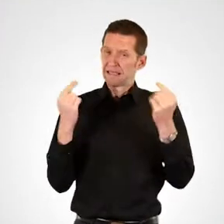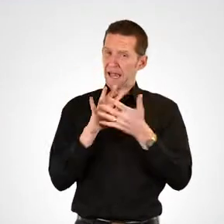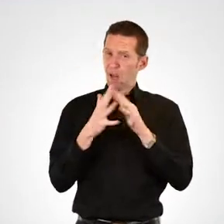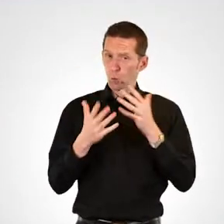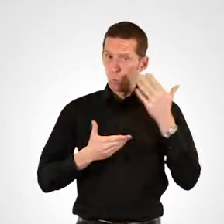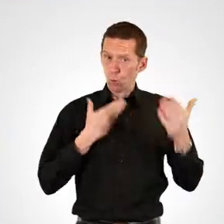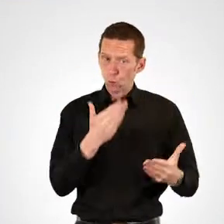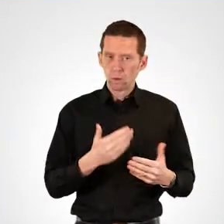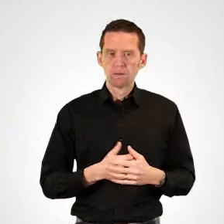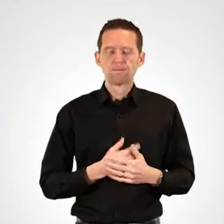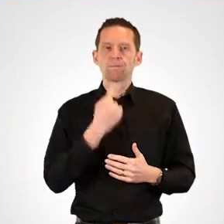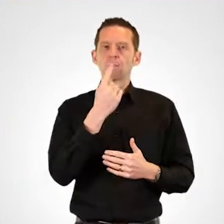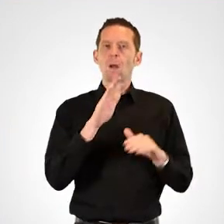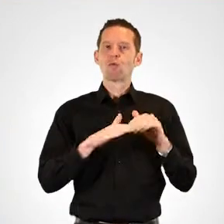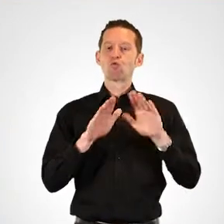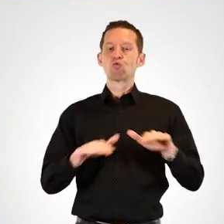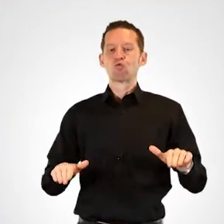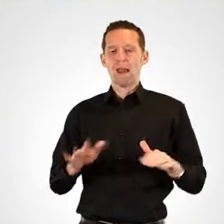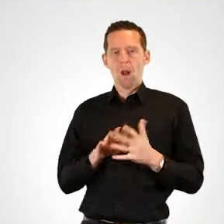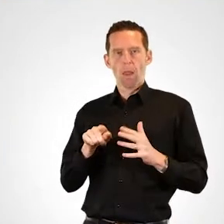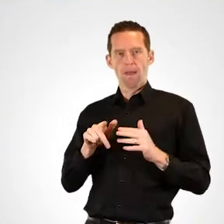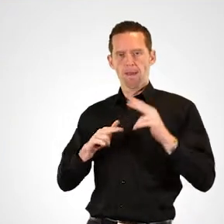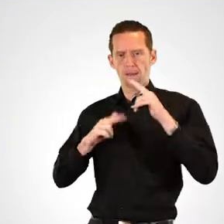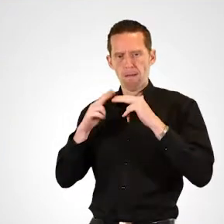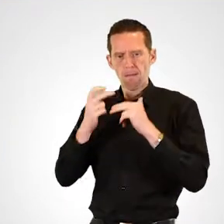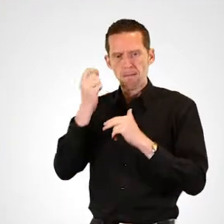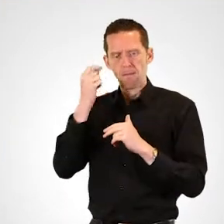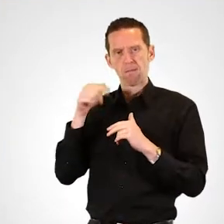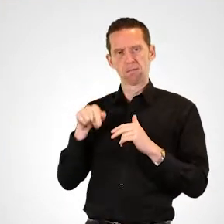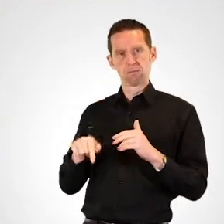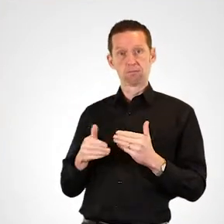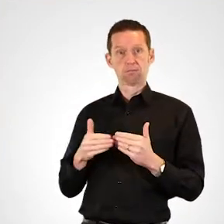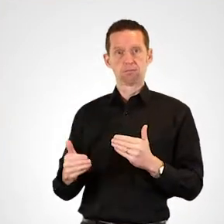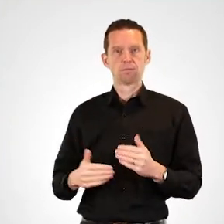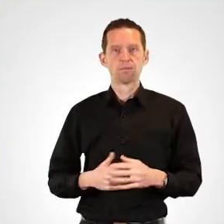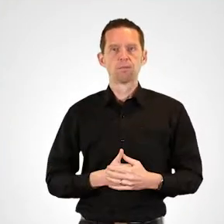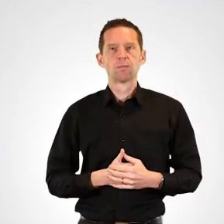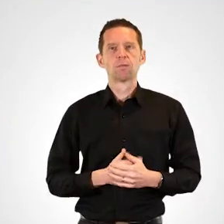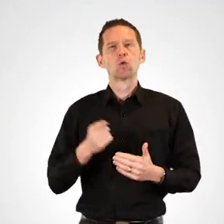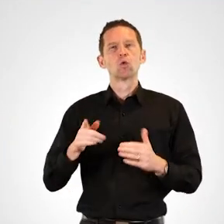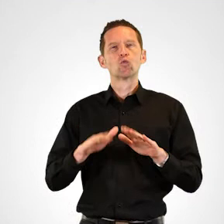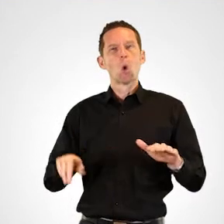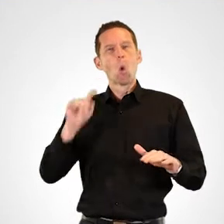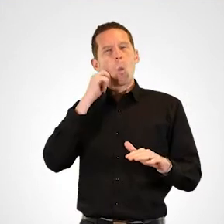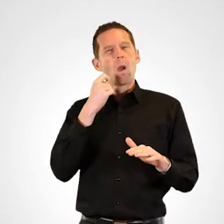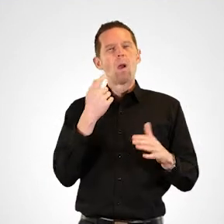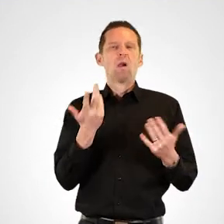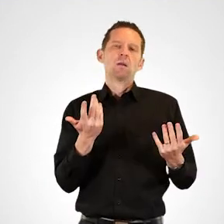is to tell you what children do at this early stage, the early go at it. What they will do is things like,